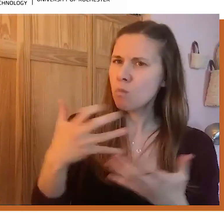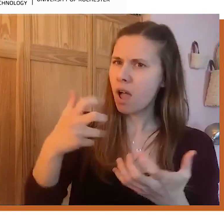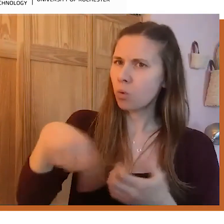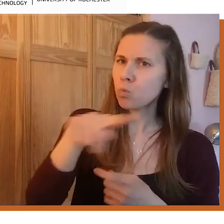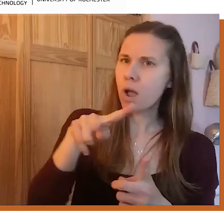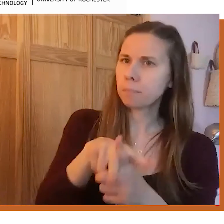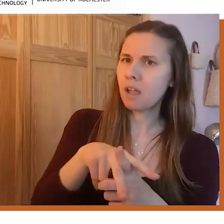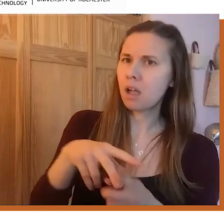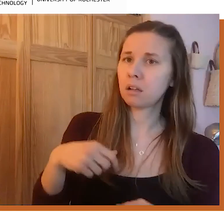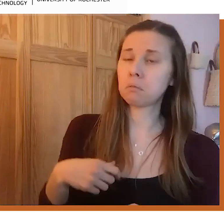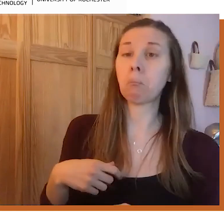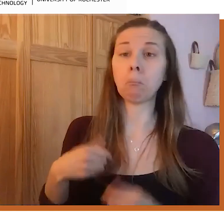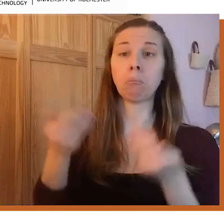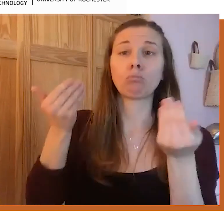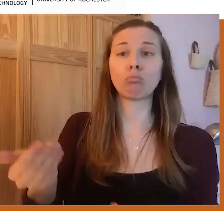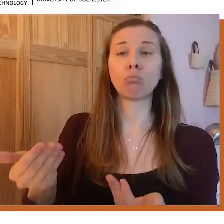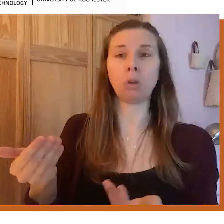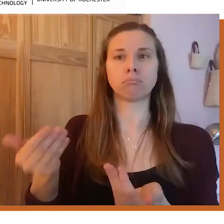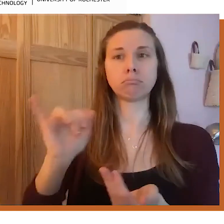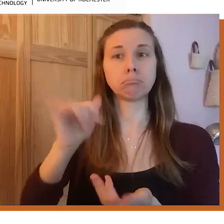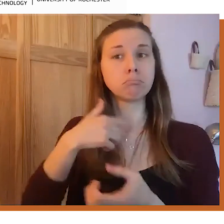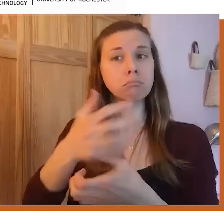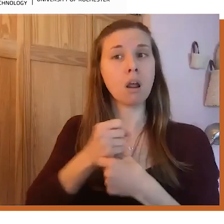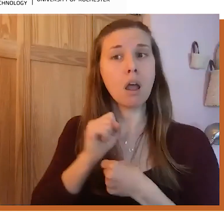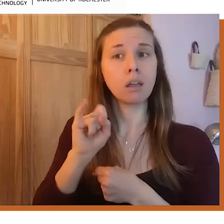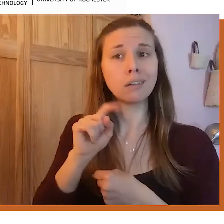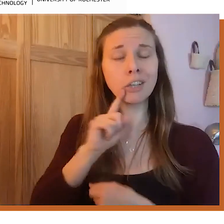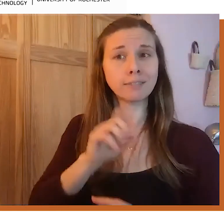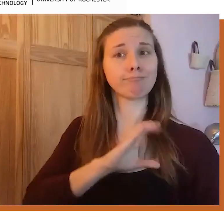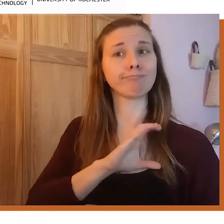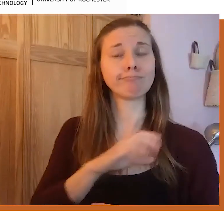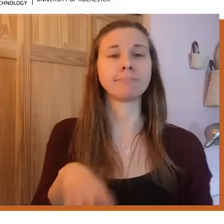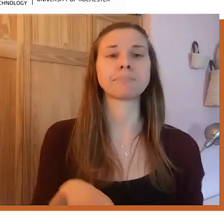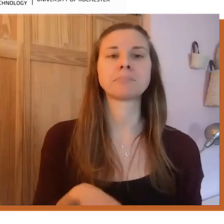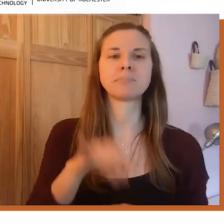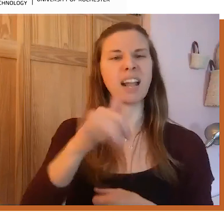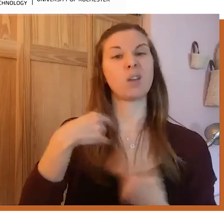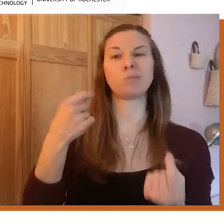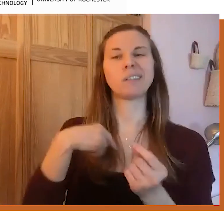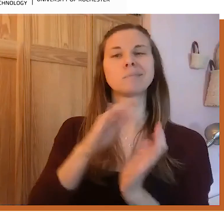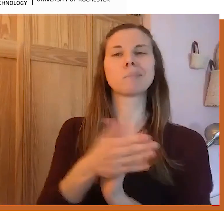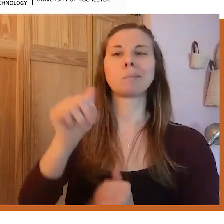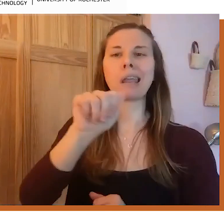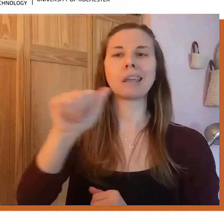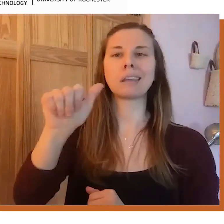and they said that they felt that it could be applied more widely.